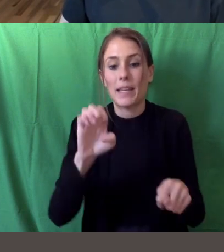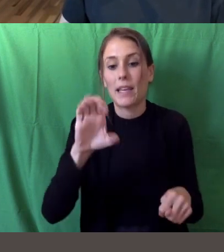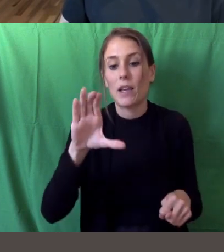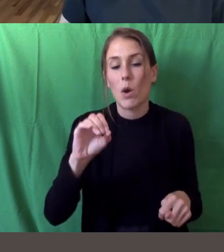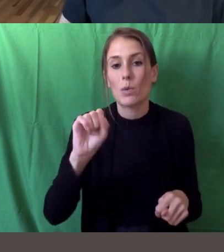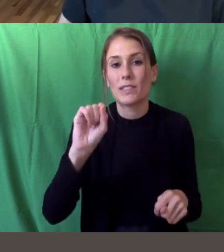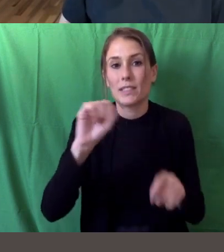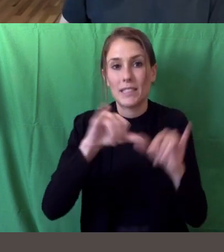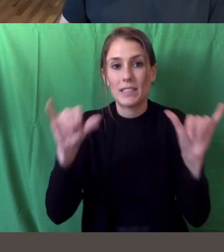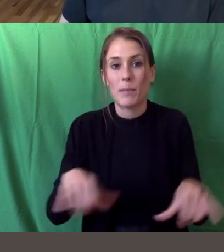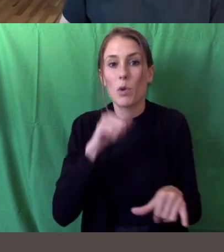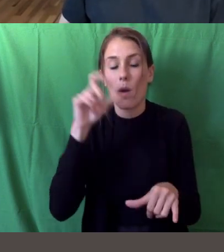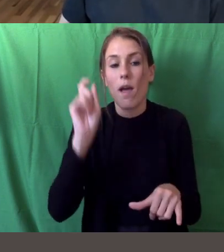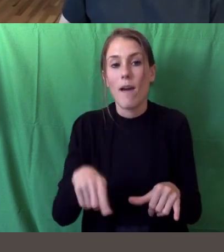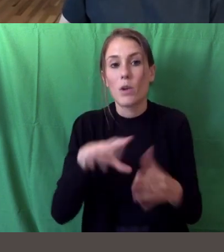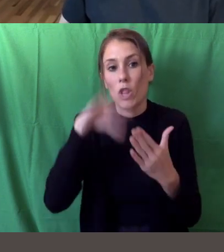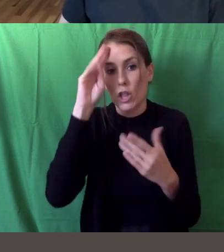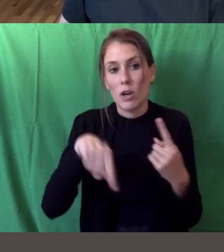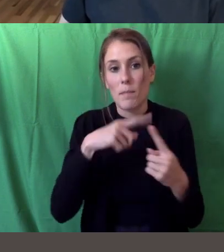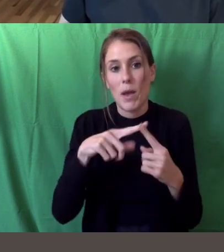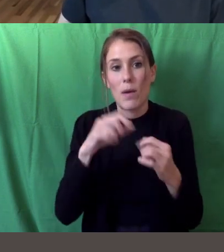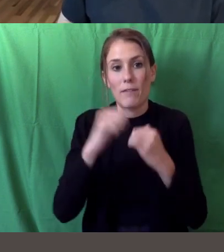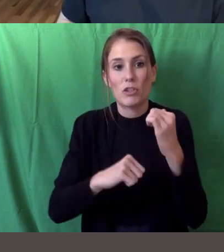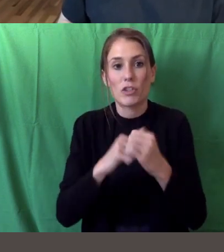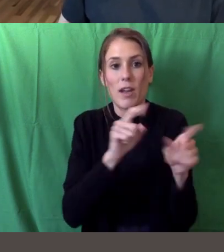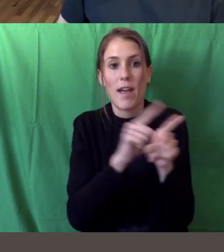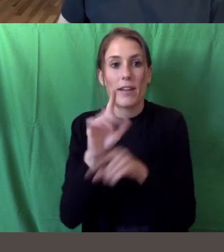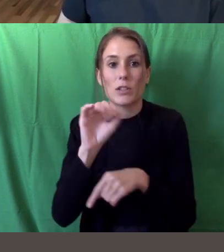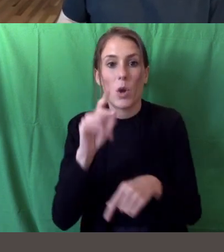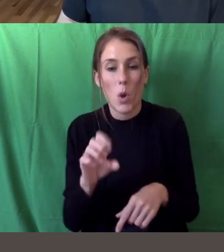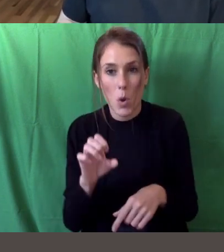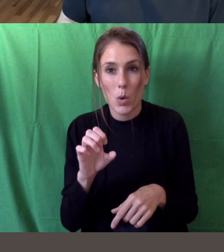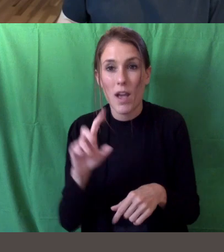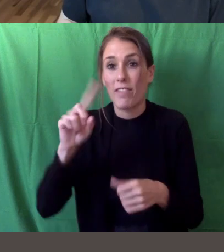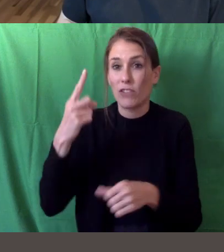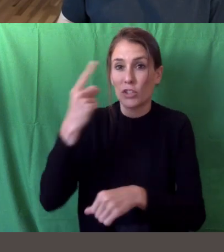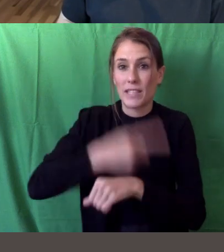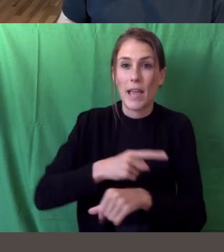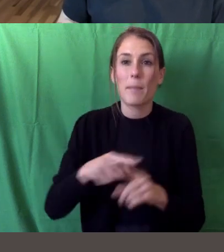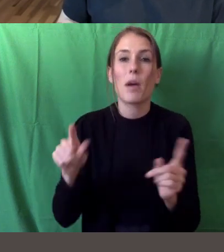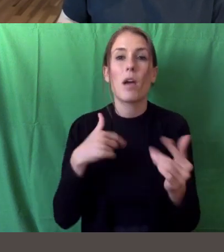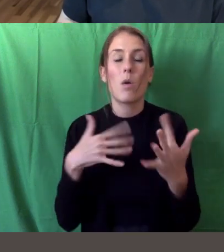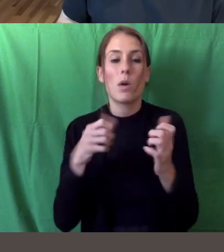have to learn about infrastructure as code on day one of learning about the cloud. But I did want to highlight these